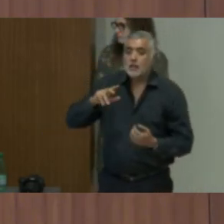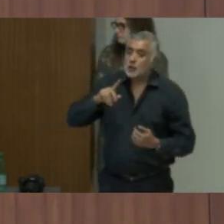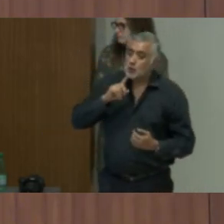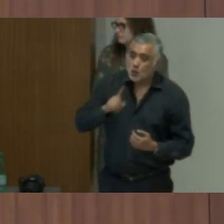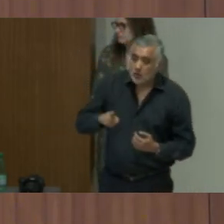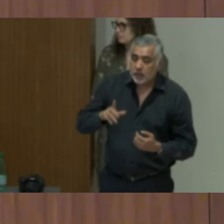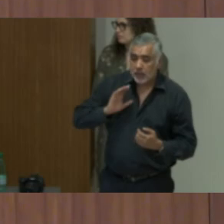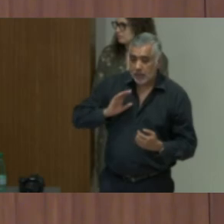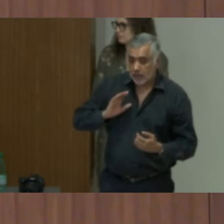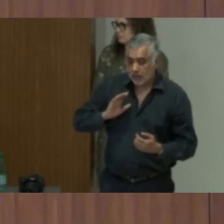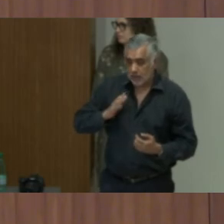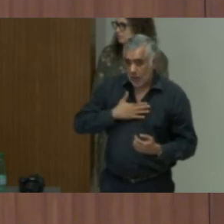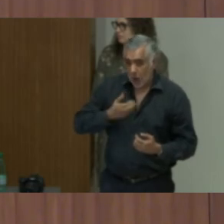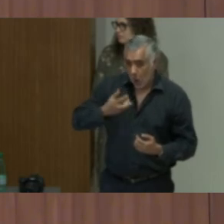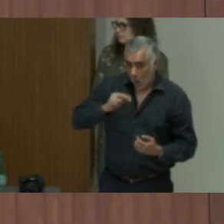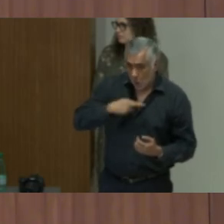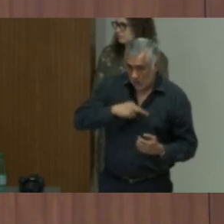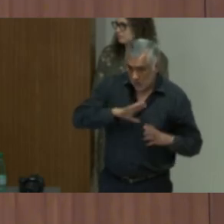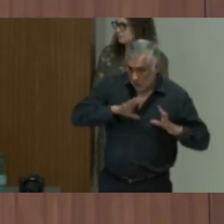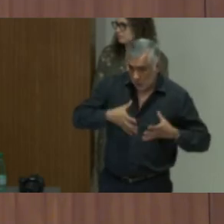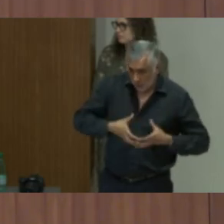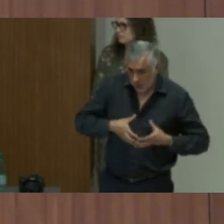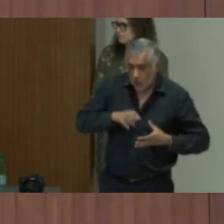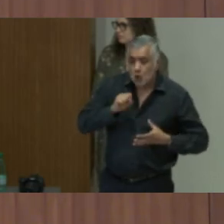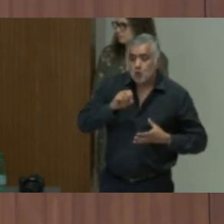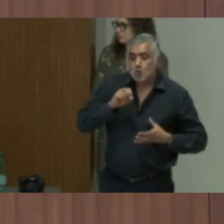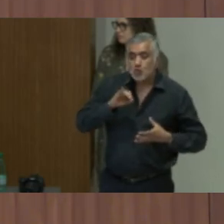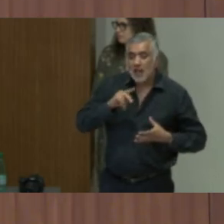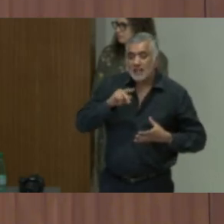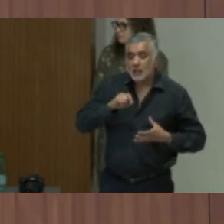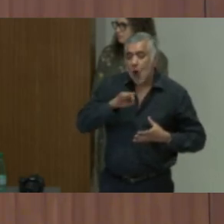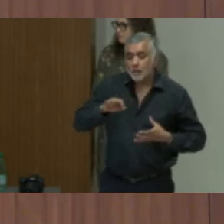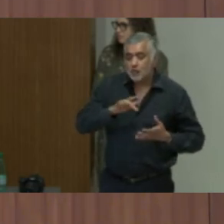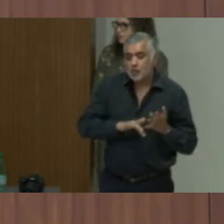in my own religious community, the Society of Jesus, we have,